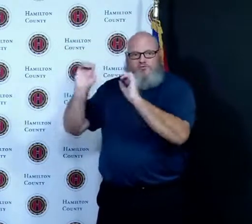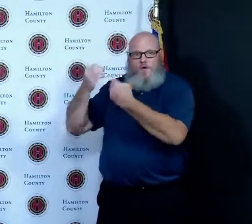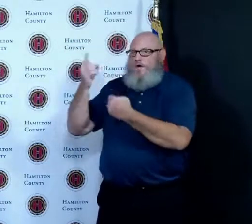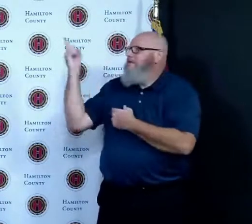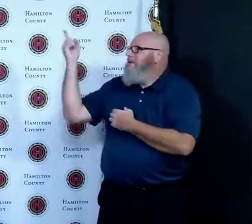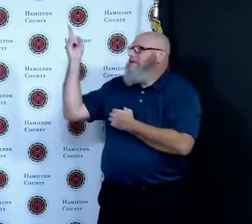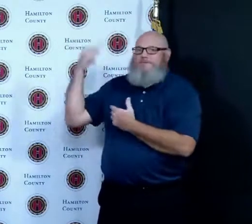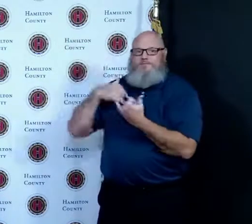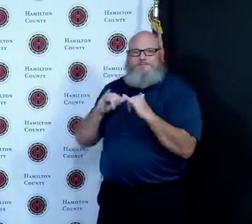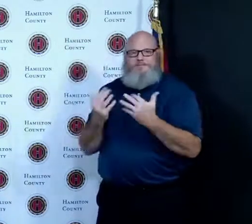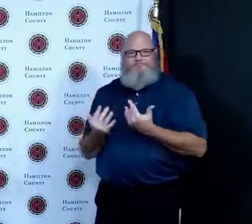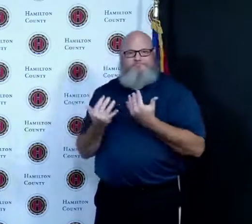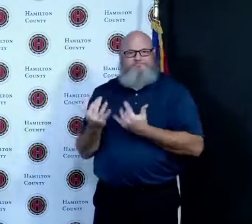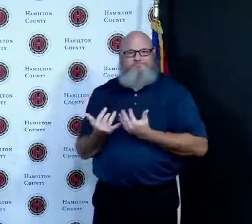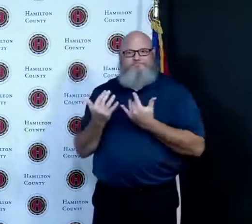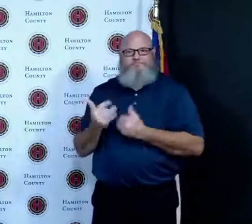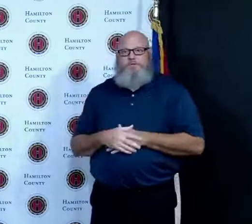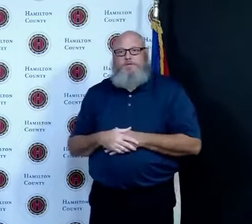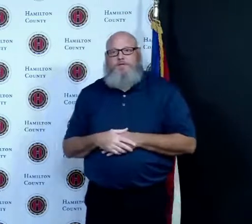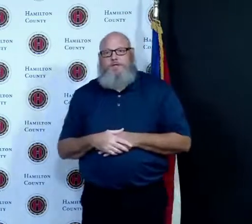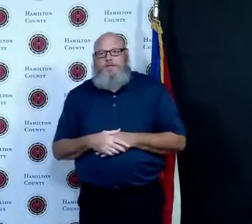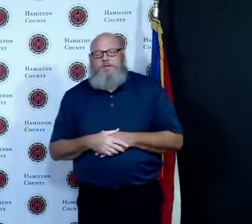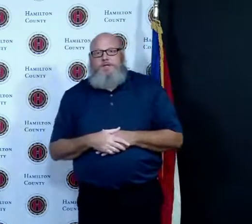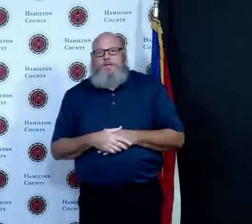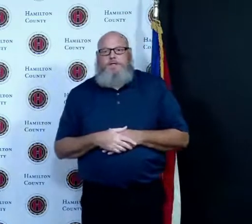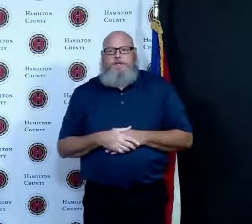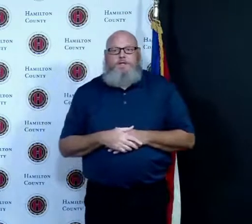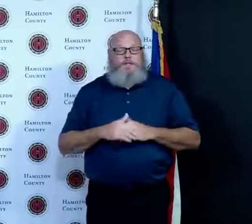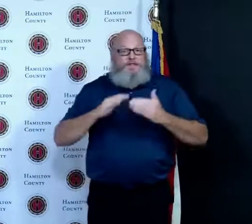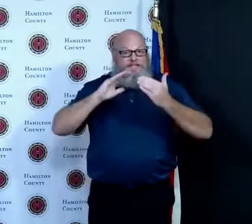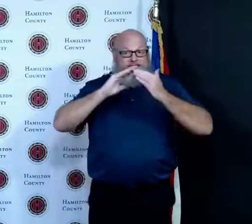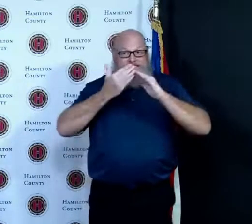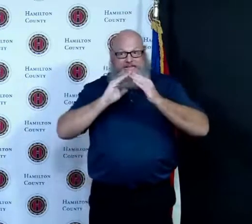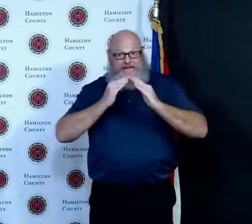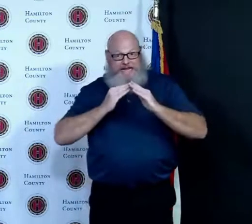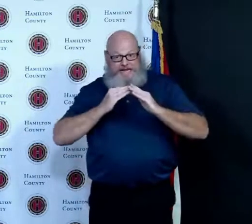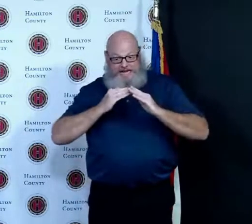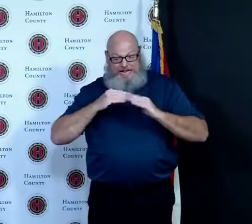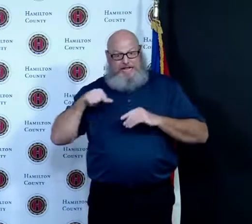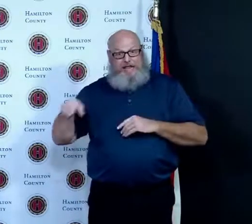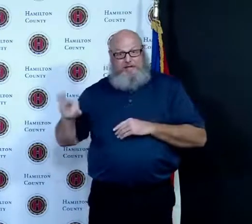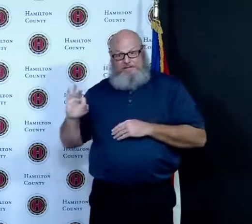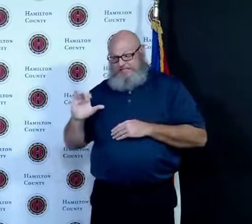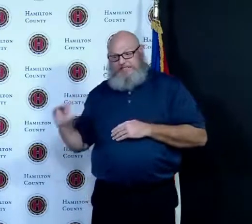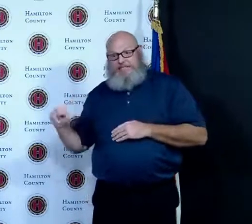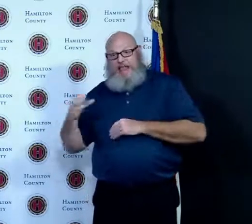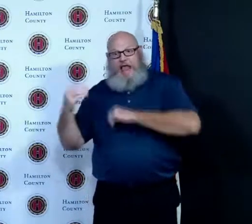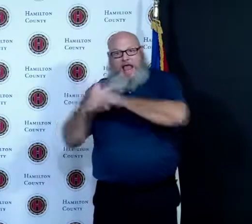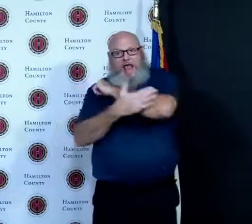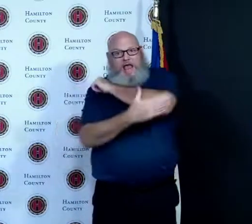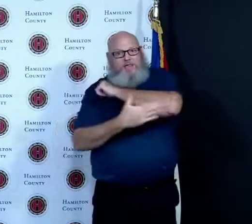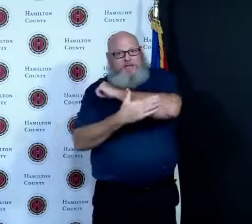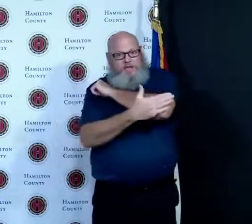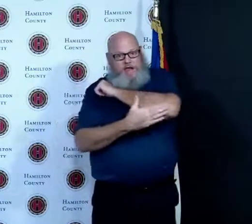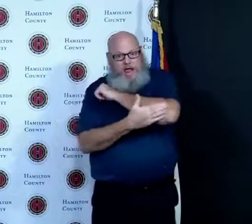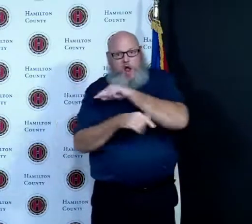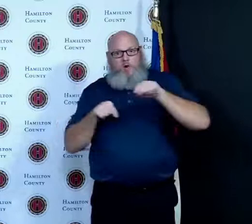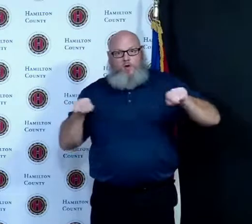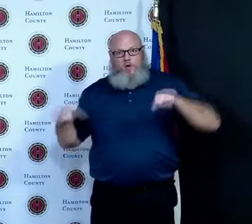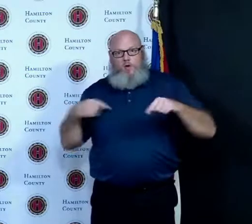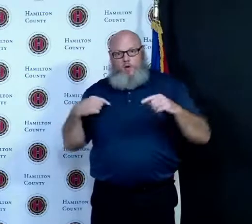500 doses apiece the hospital systems are collectively getting about 7,000 doses or so